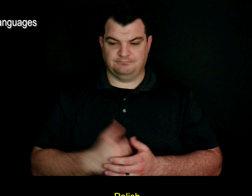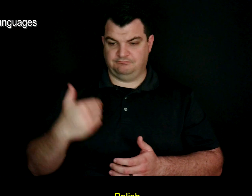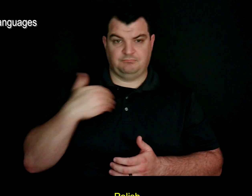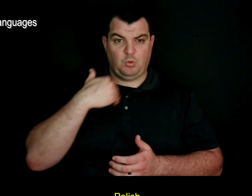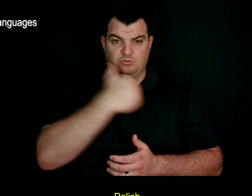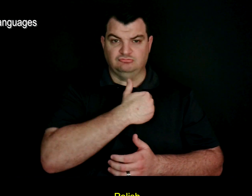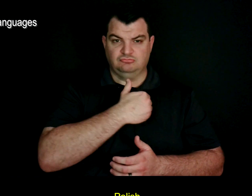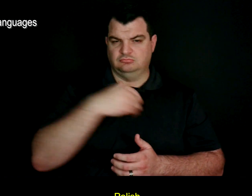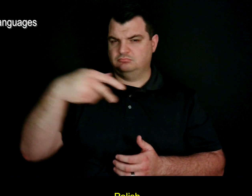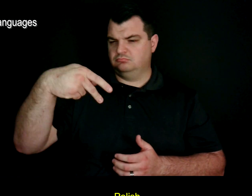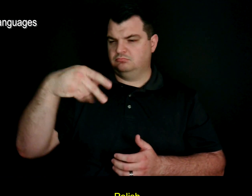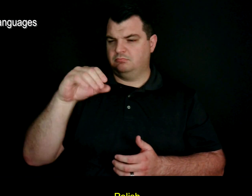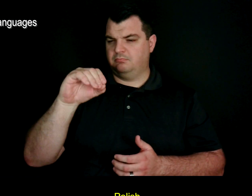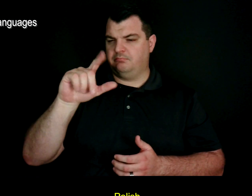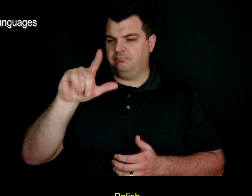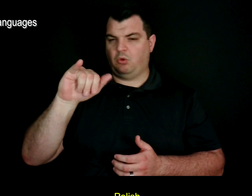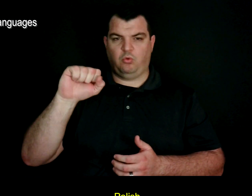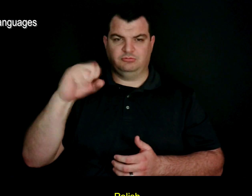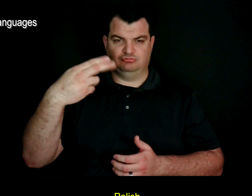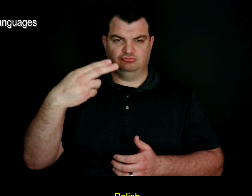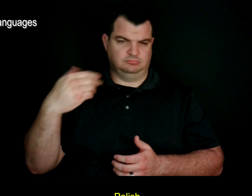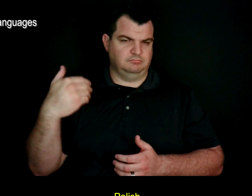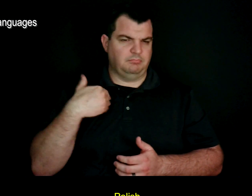Polish,